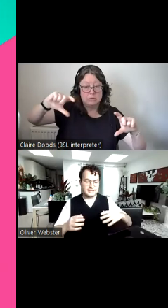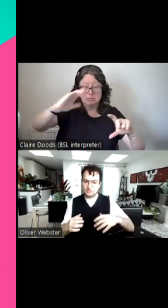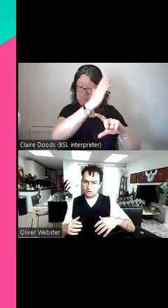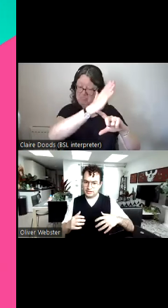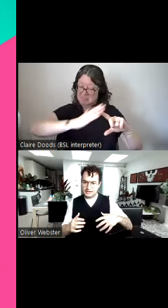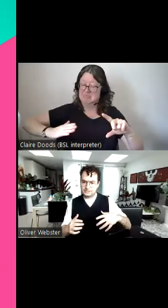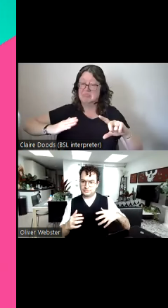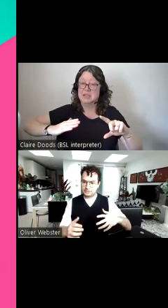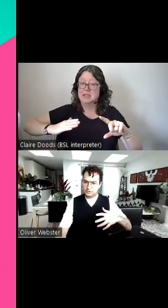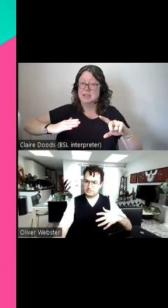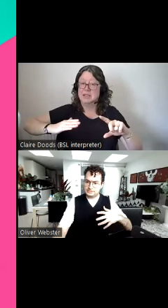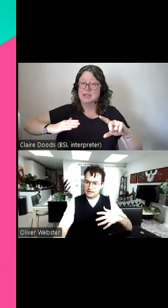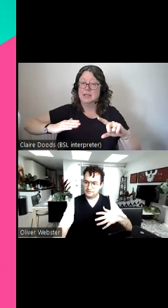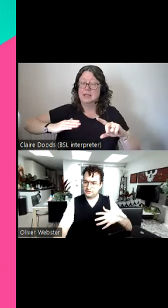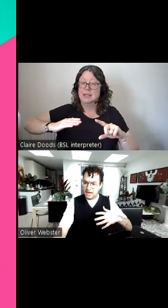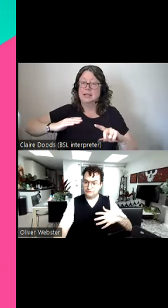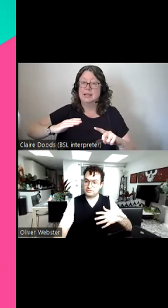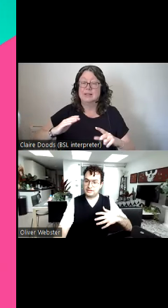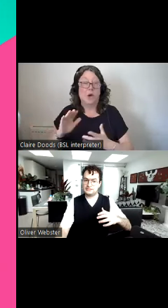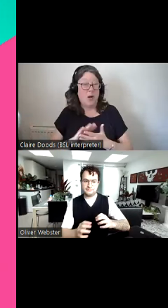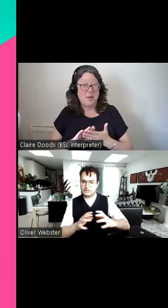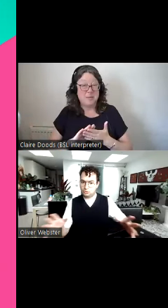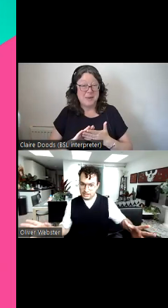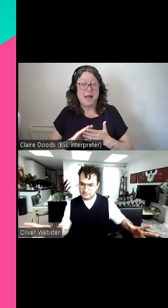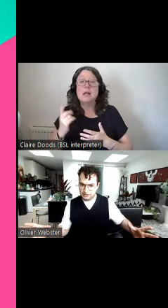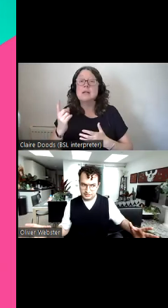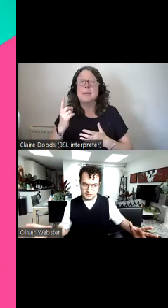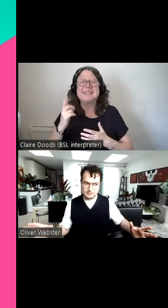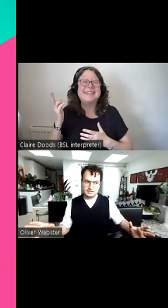It's not a case when someone is deaf that everything is simply quieter,